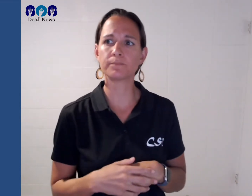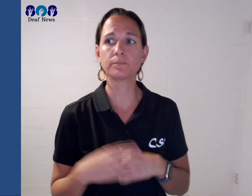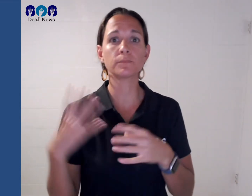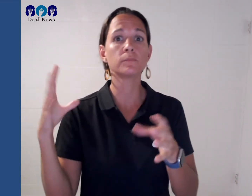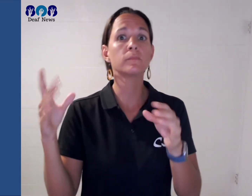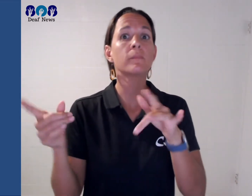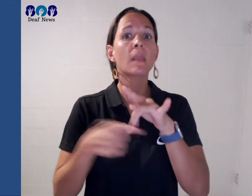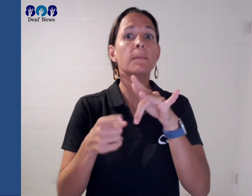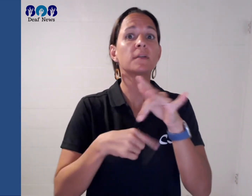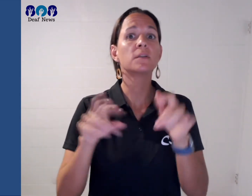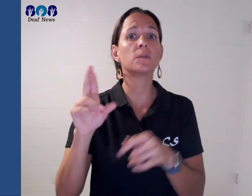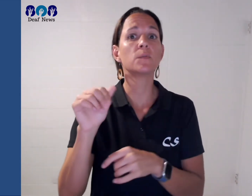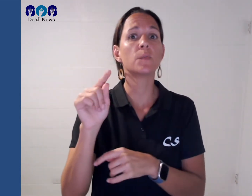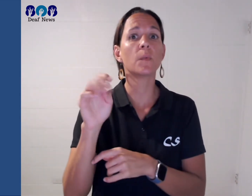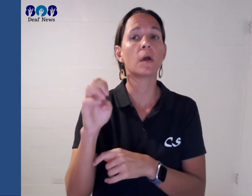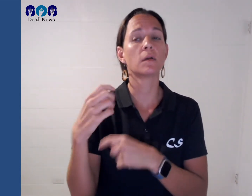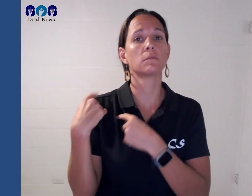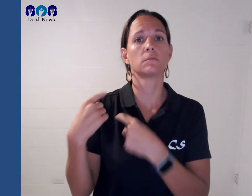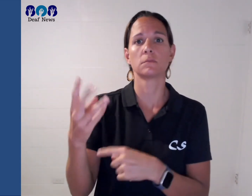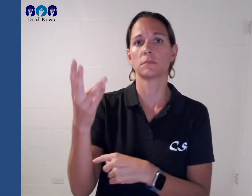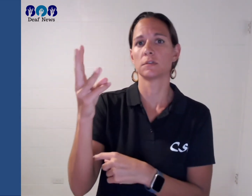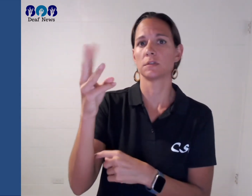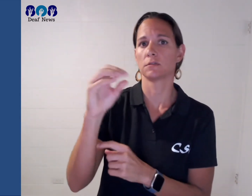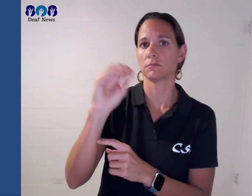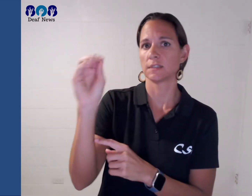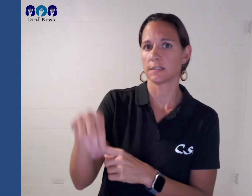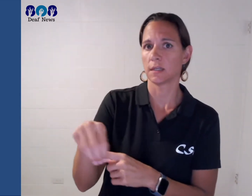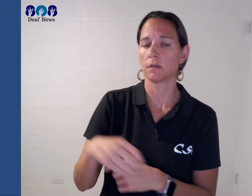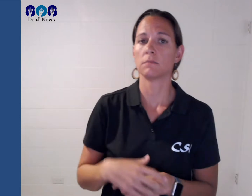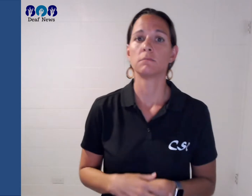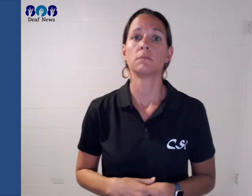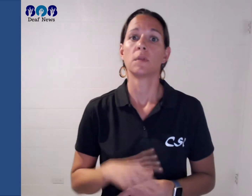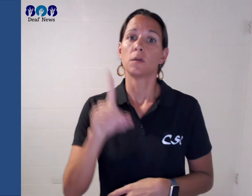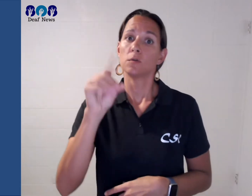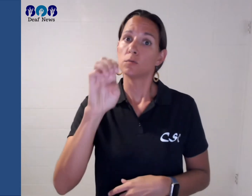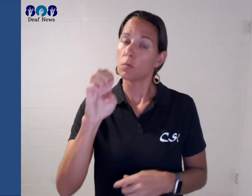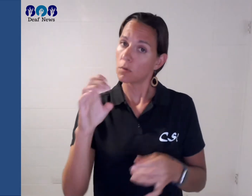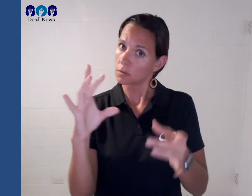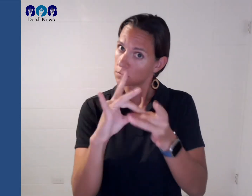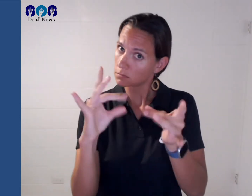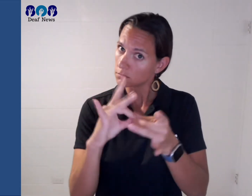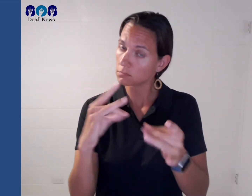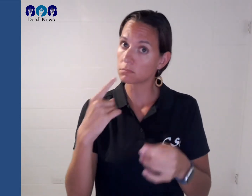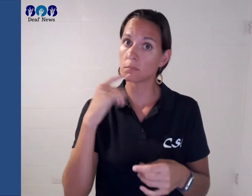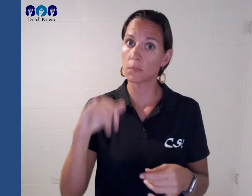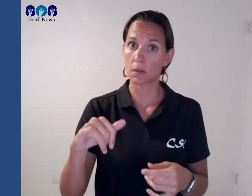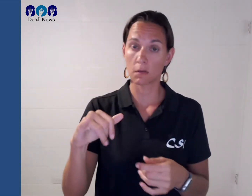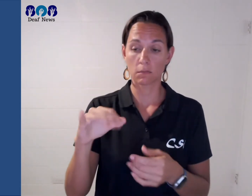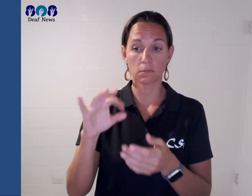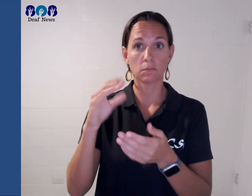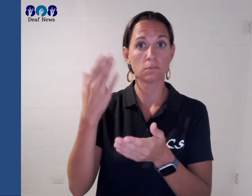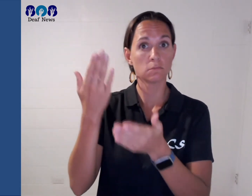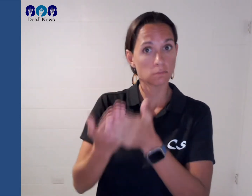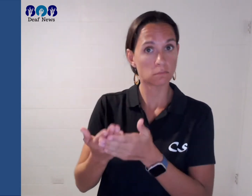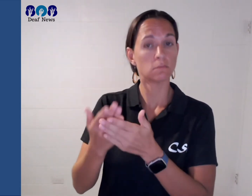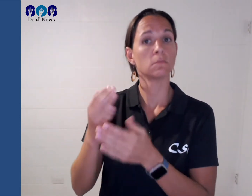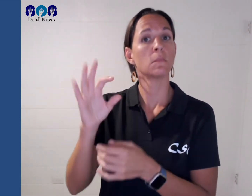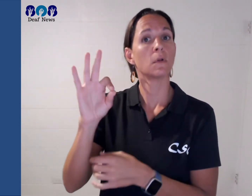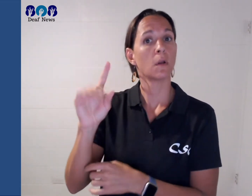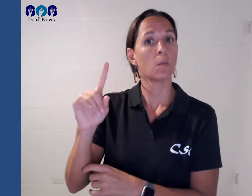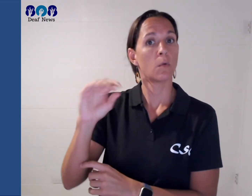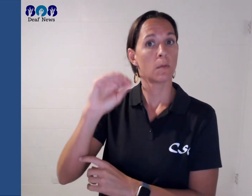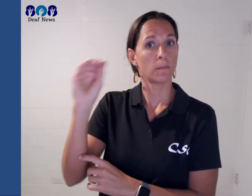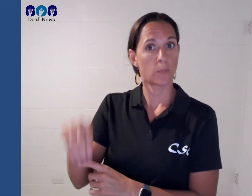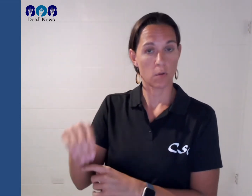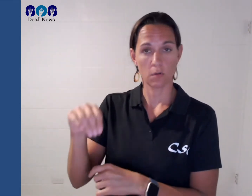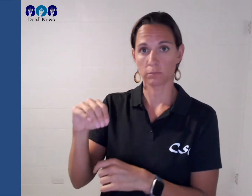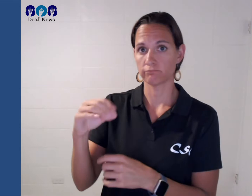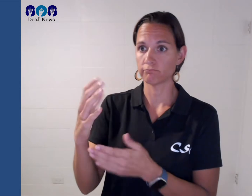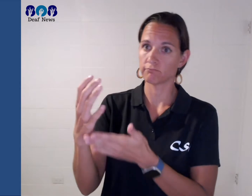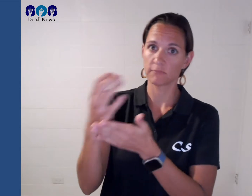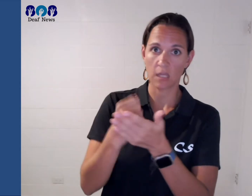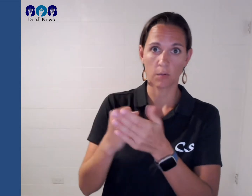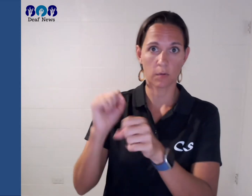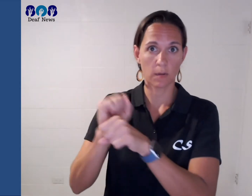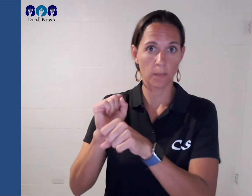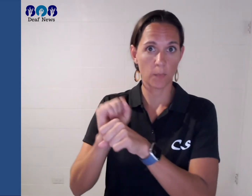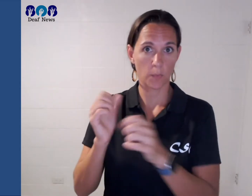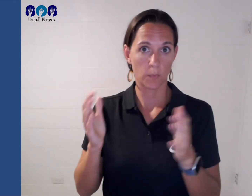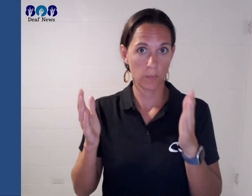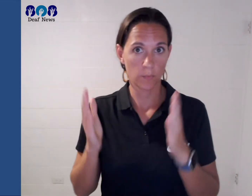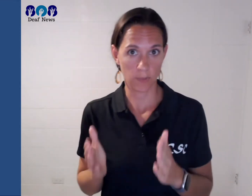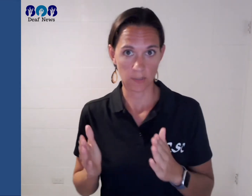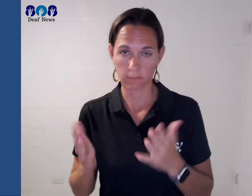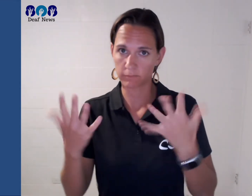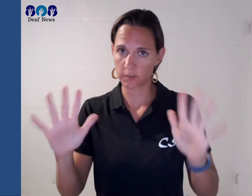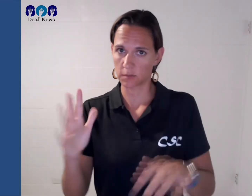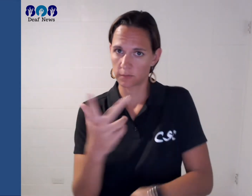Absentee rate is 16%. DOE said 91% of their salaried employees are already vaccinated.